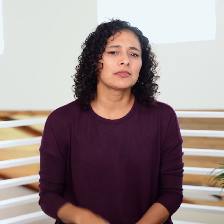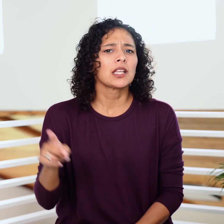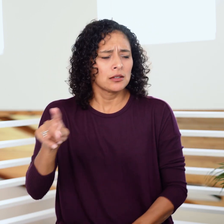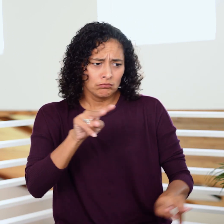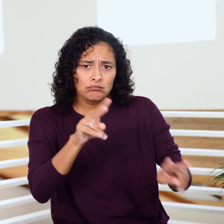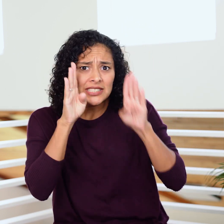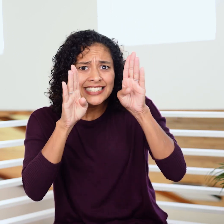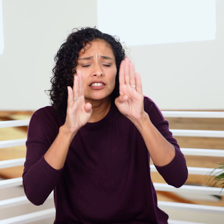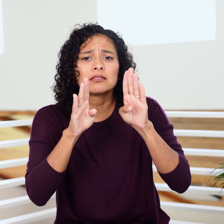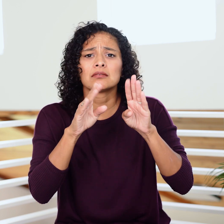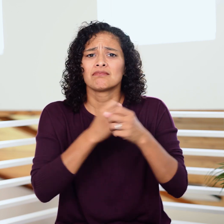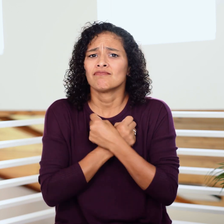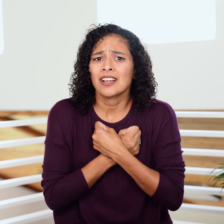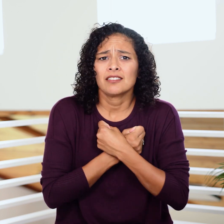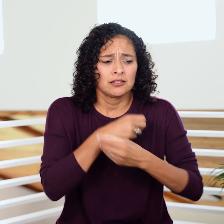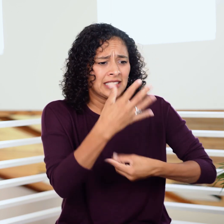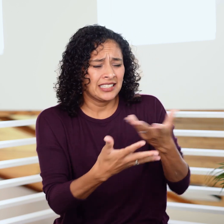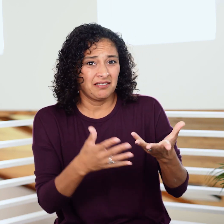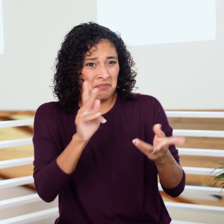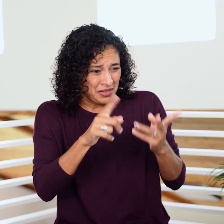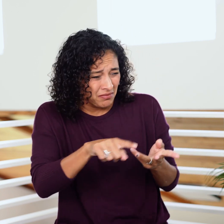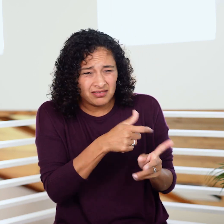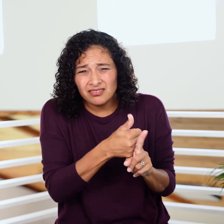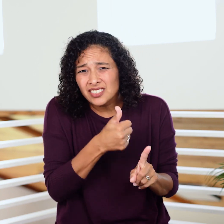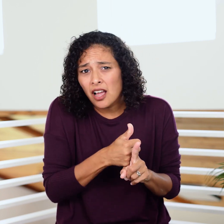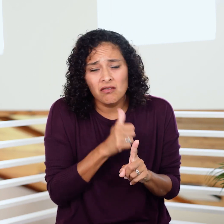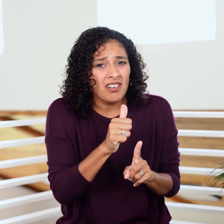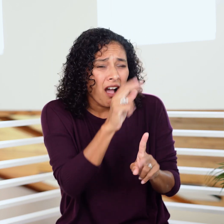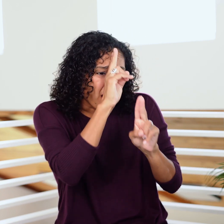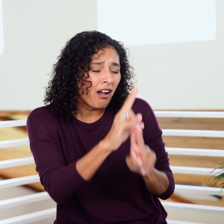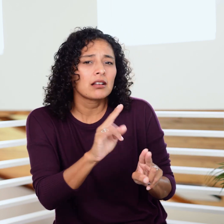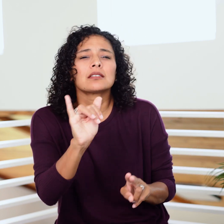He shows attention and favor to those who aren’t in positions of honor,